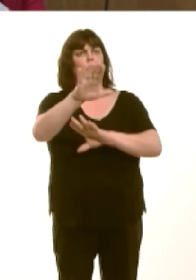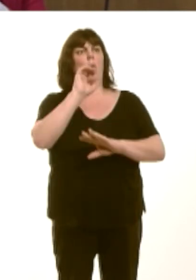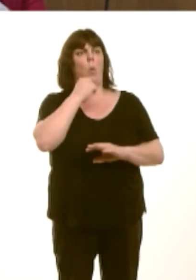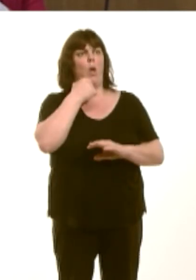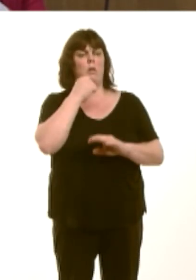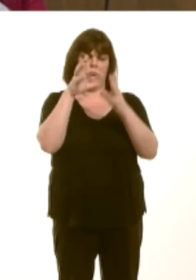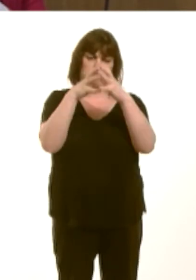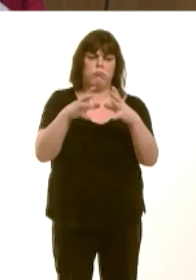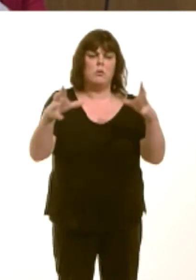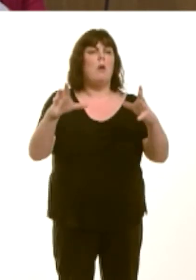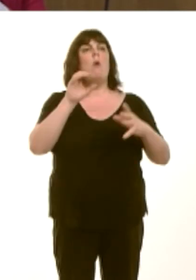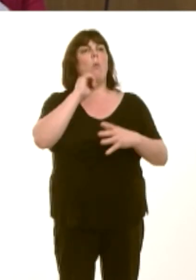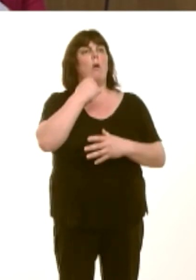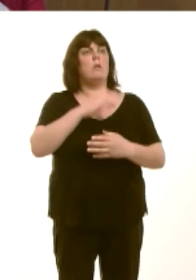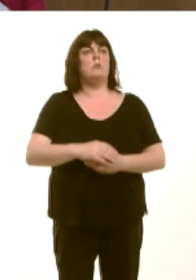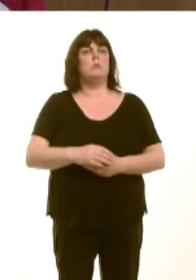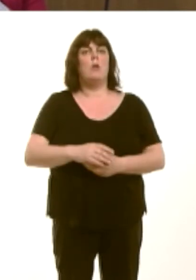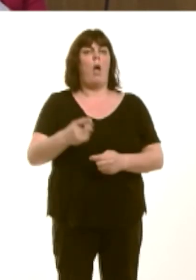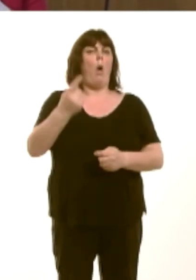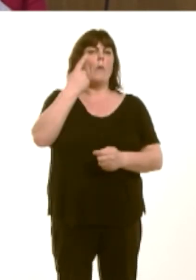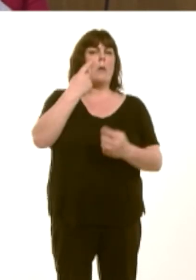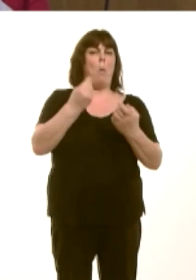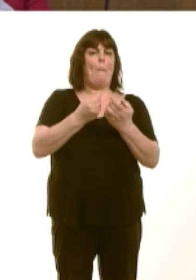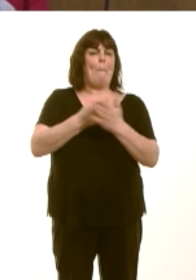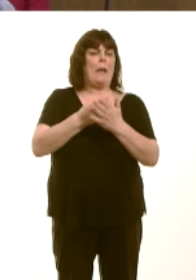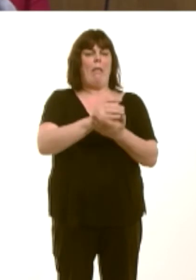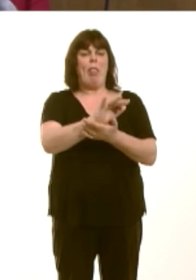the future, and then, of course, we will see what money can be made available to fund them.